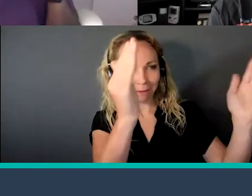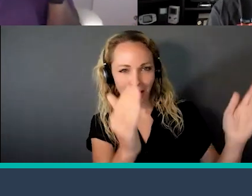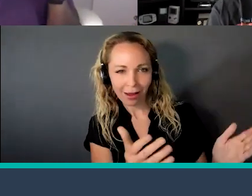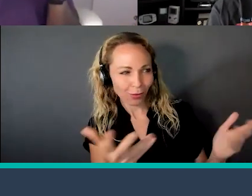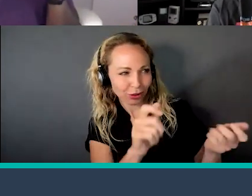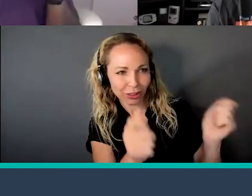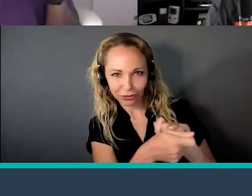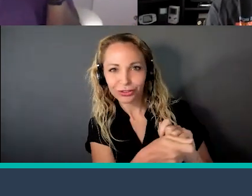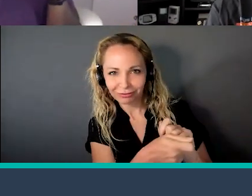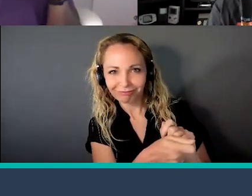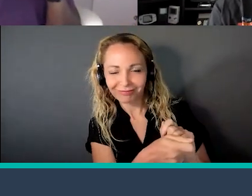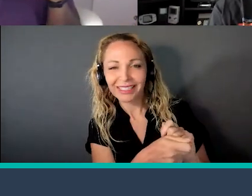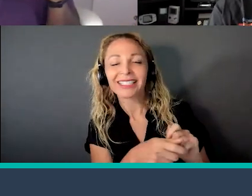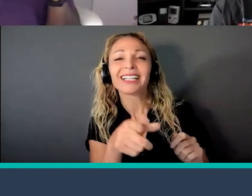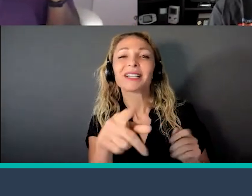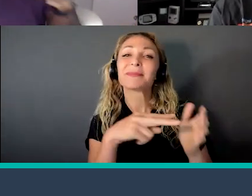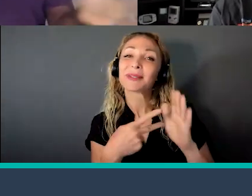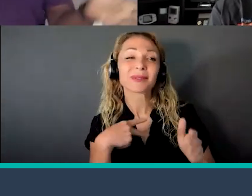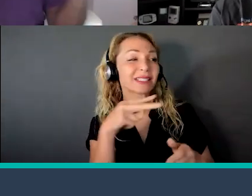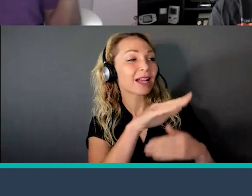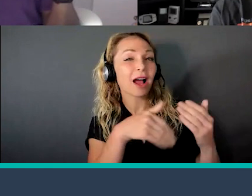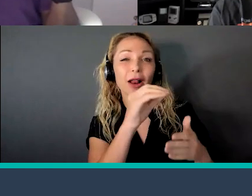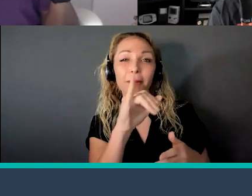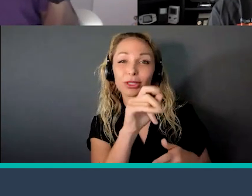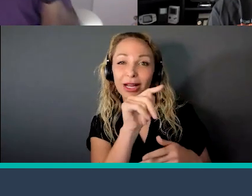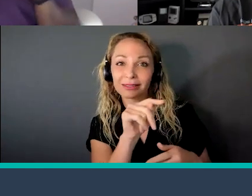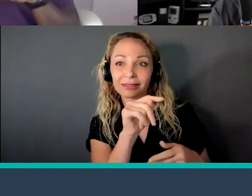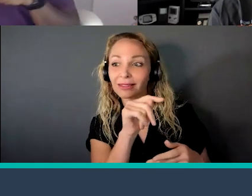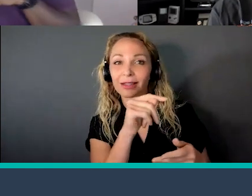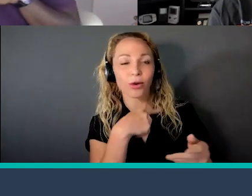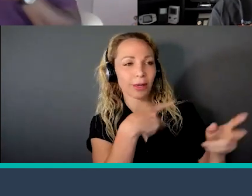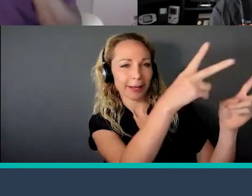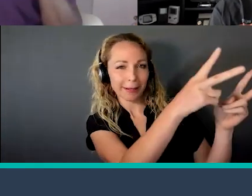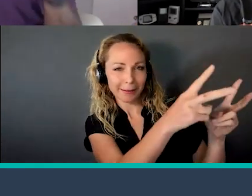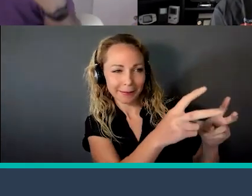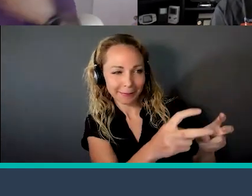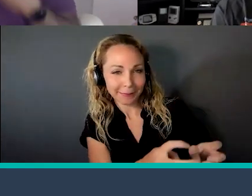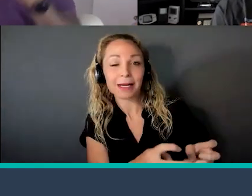SUCK THEM DOWN AND OF COURSE WE HAVE THIS MAPPING, THIS INTERNAL MAPPING SET UP.